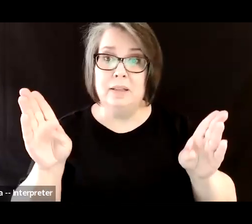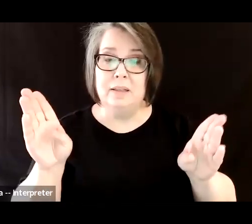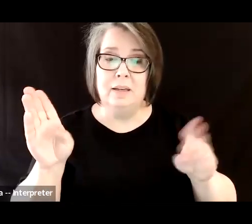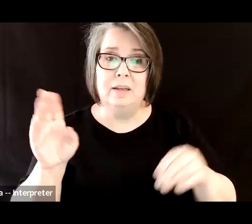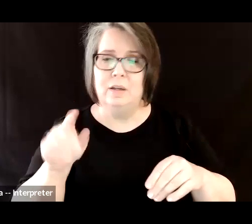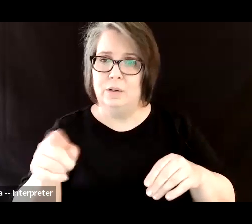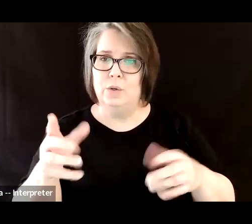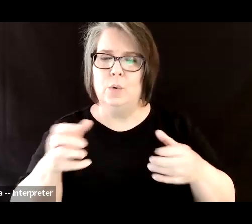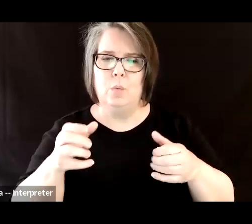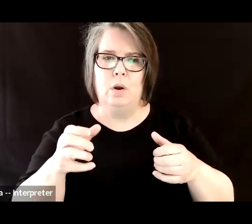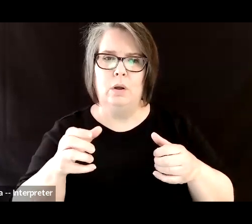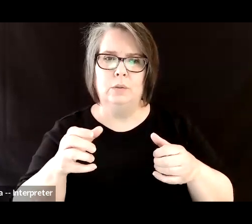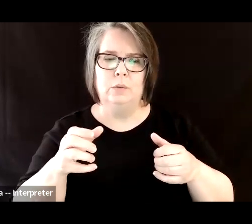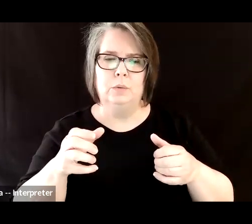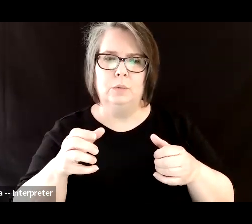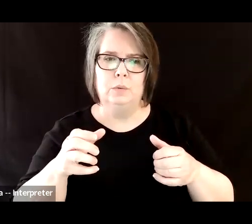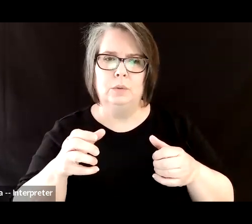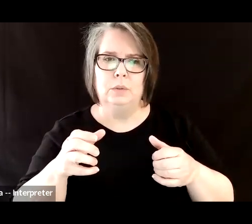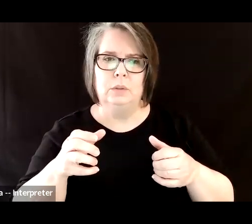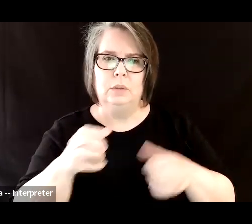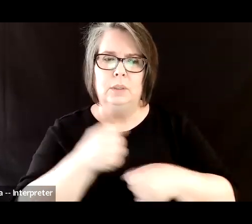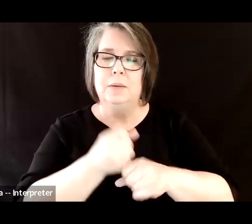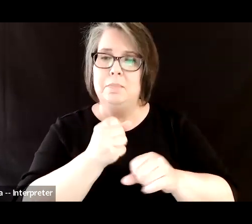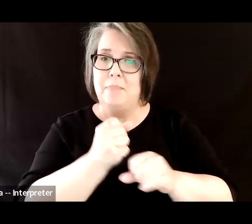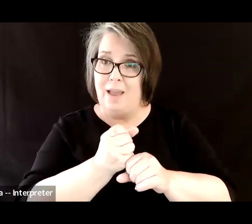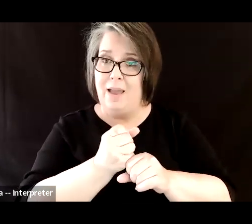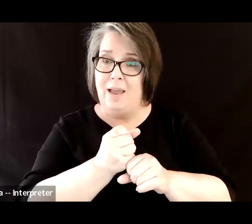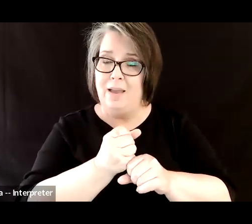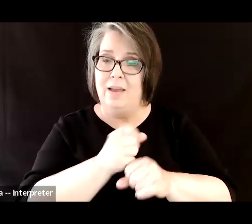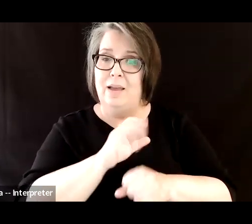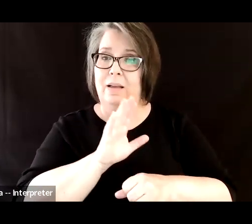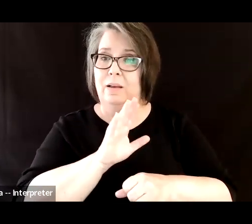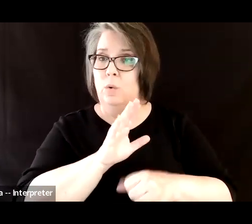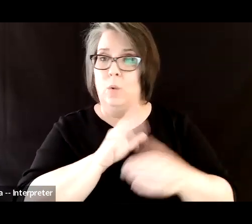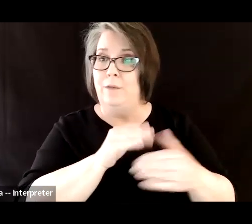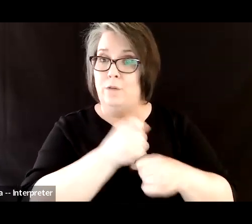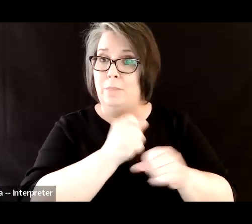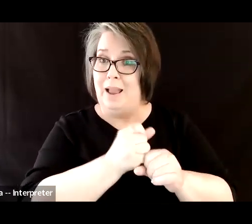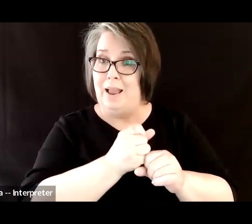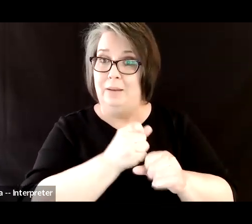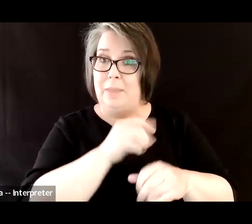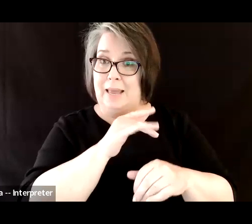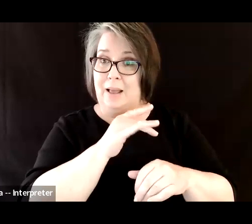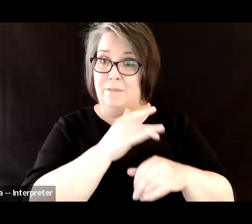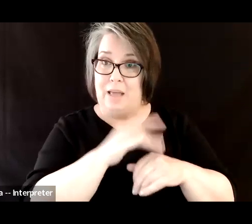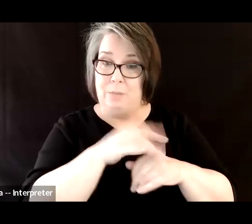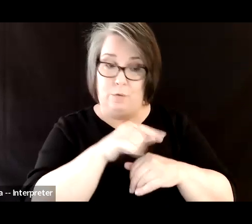You want to make it available specifically to the person that